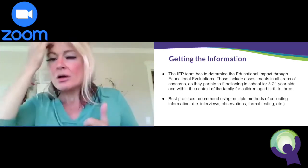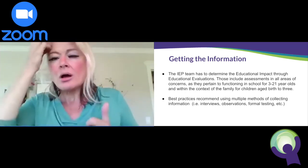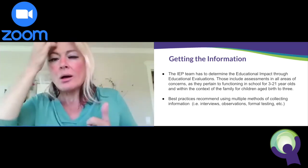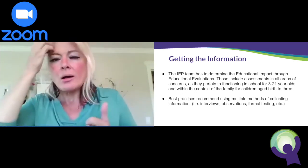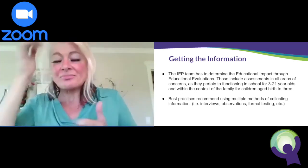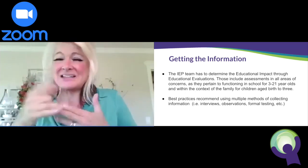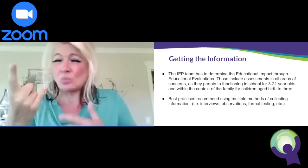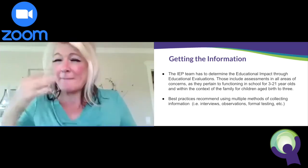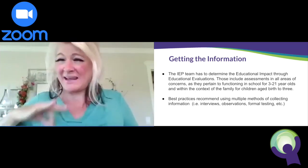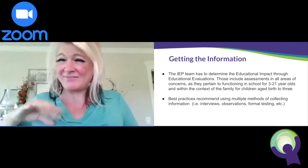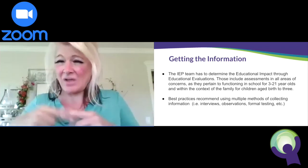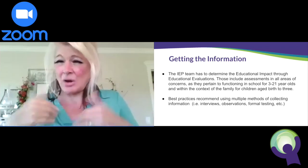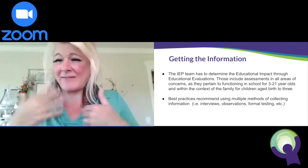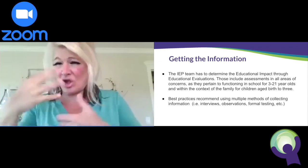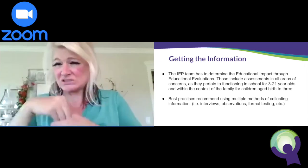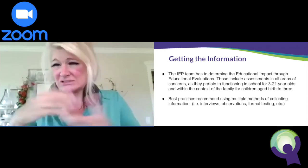We can catch the autism a little faster